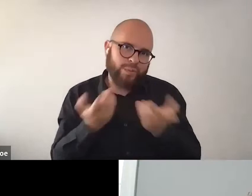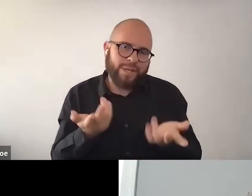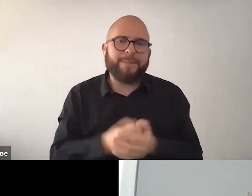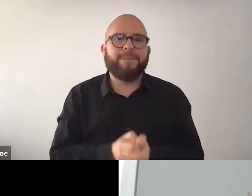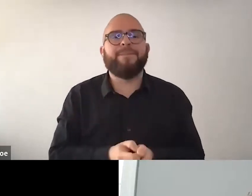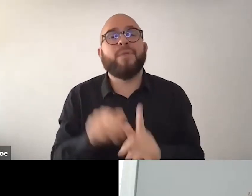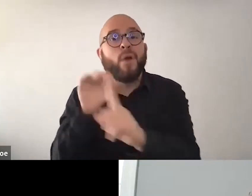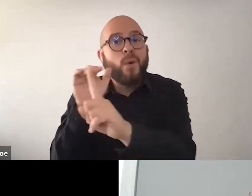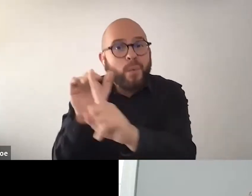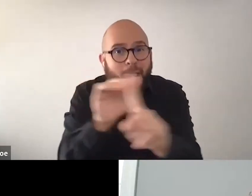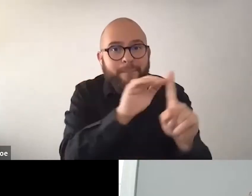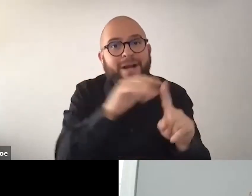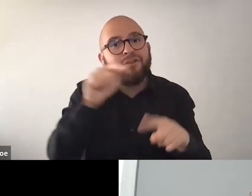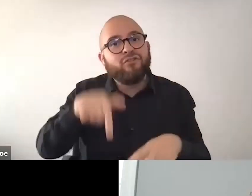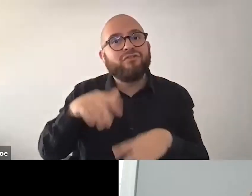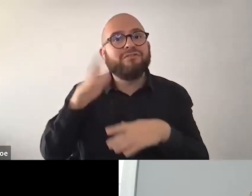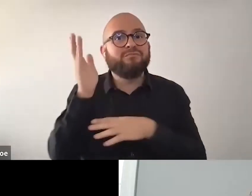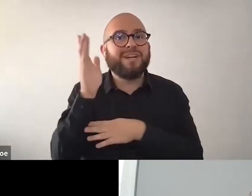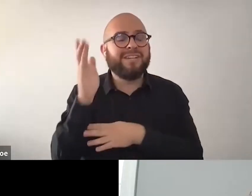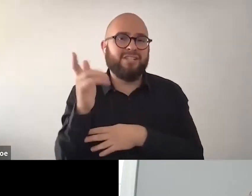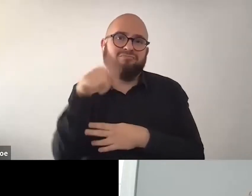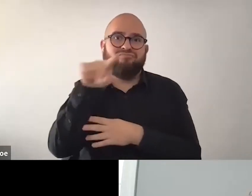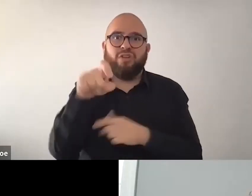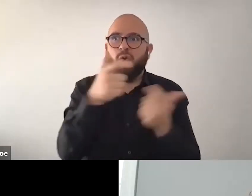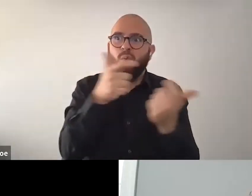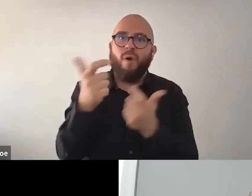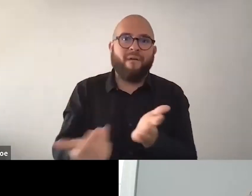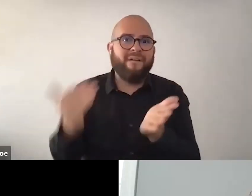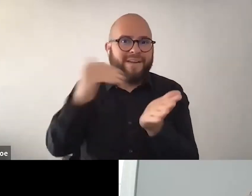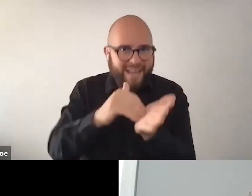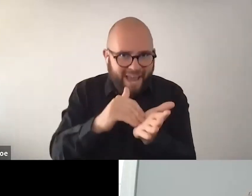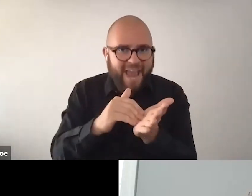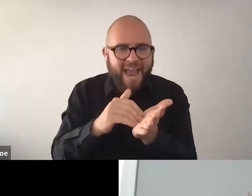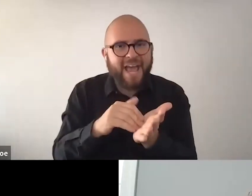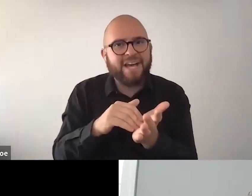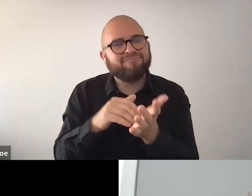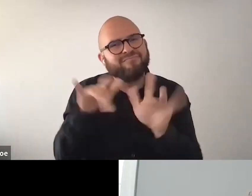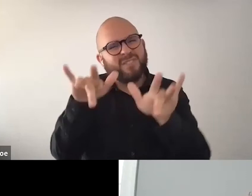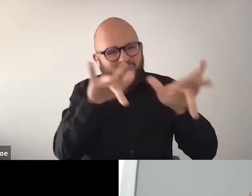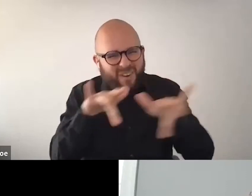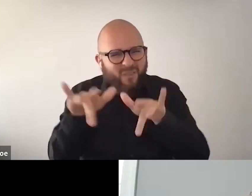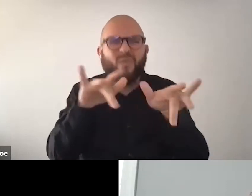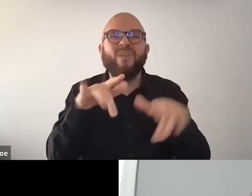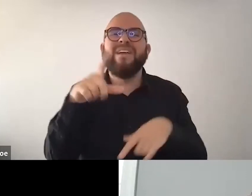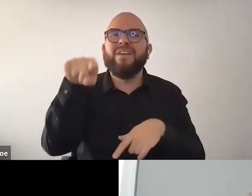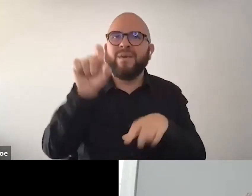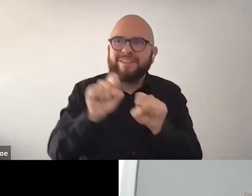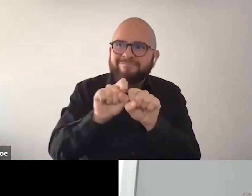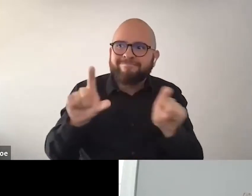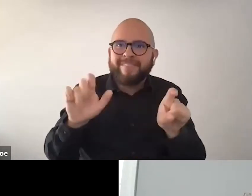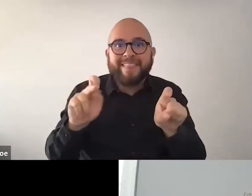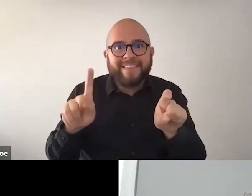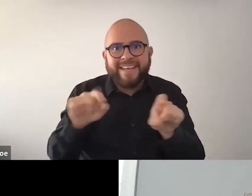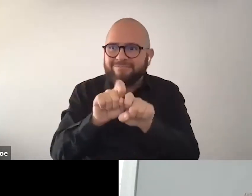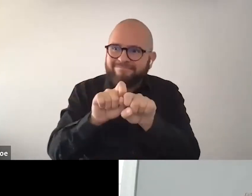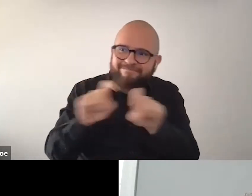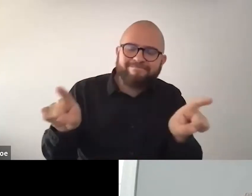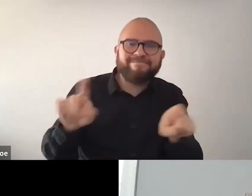of course is available to replay, so watch it again. You can send the link to your friends, your agent anybody who has questions, and of course